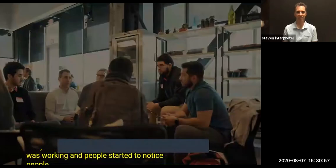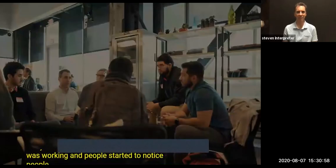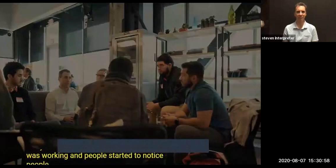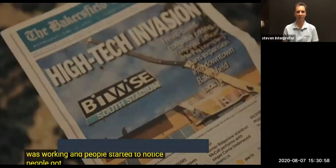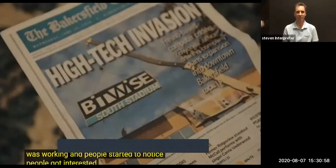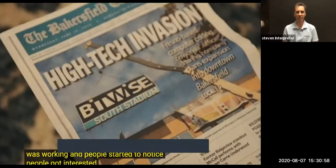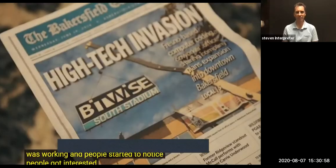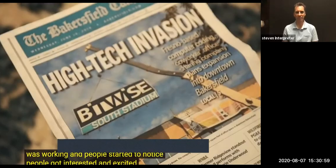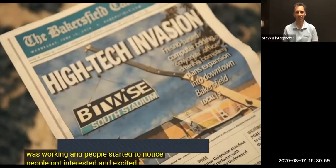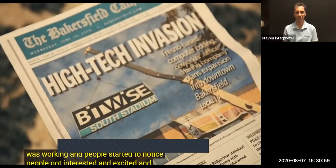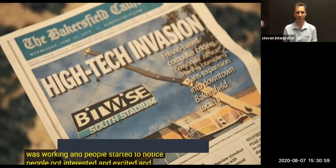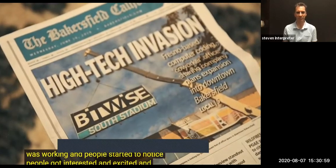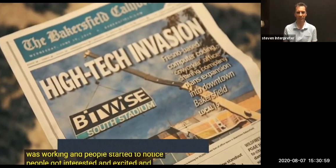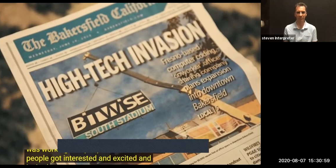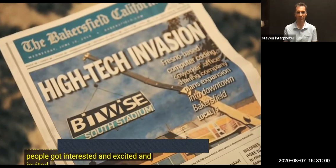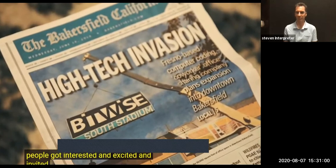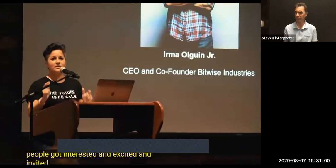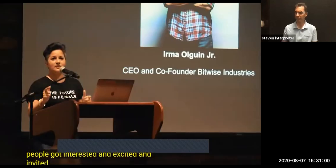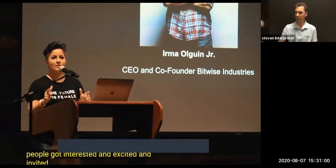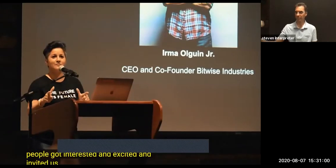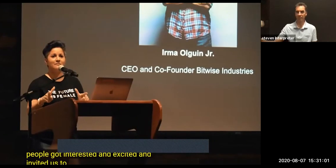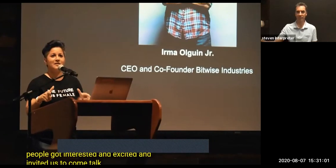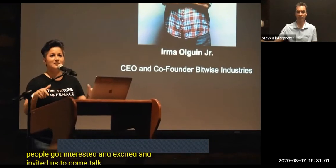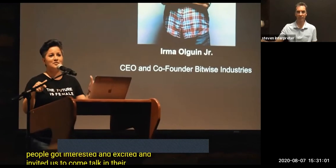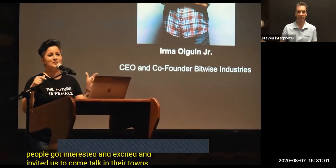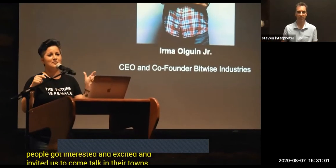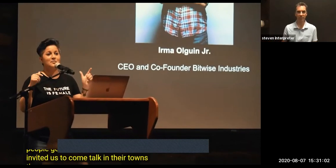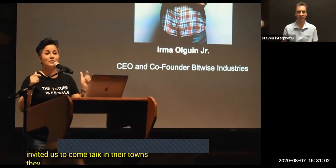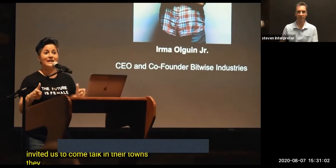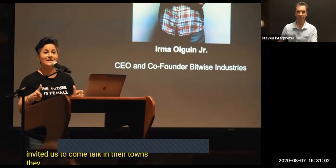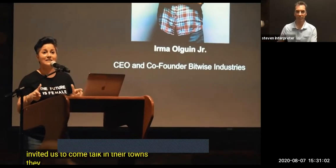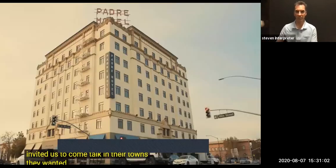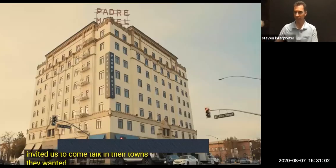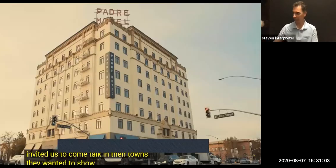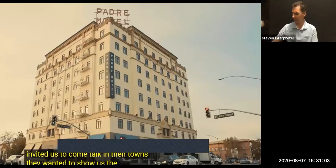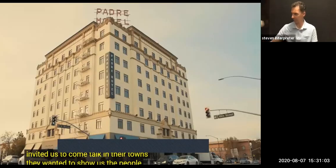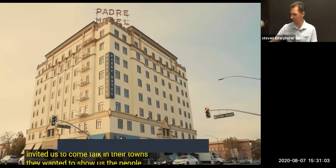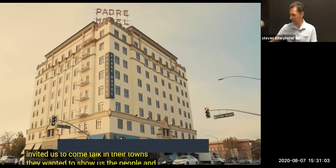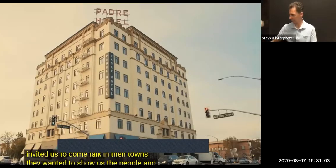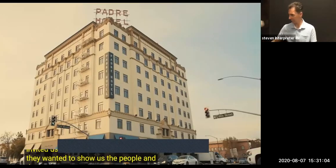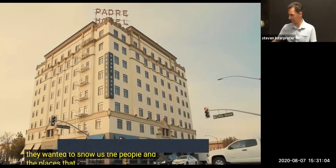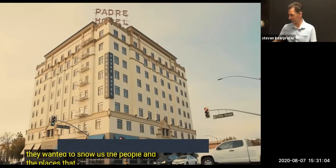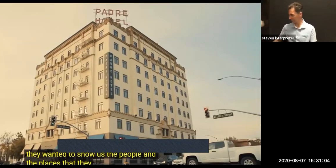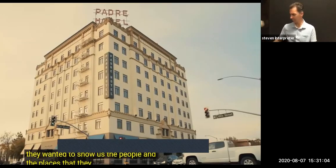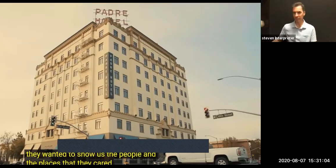People got interested and excited invited us to come talk in their talents. They wanted to show us the people in the places that they cared about.